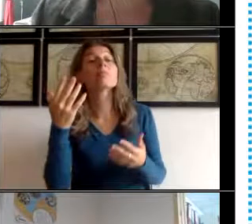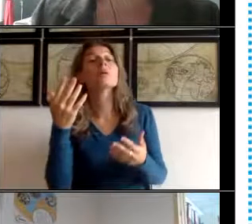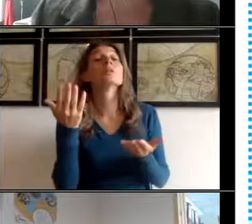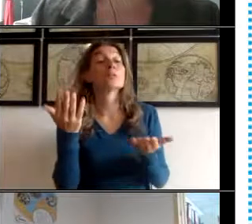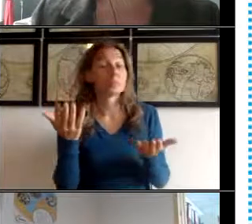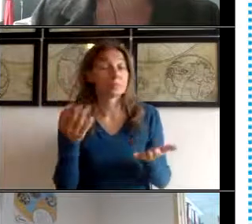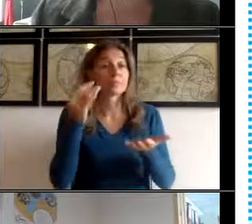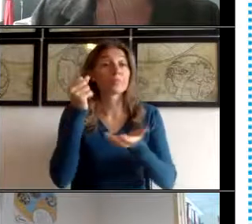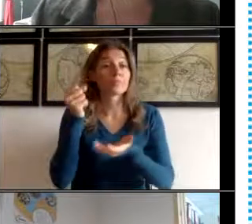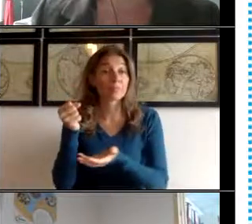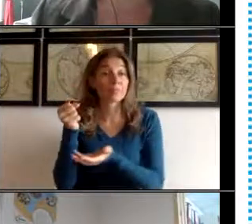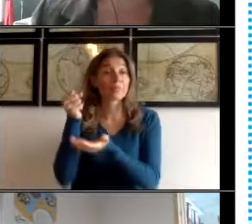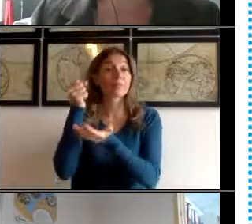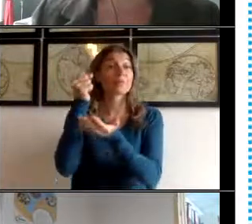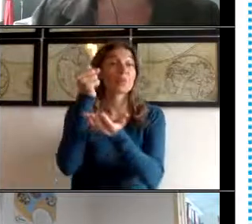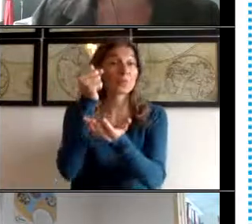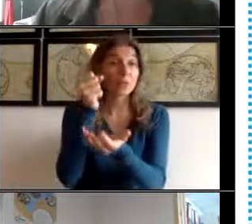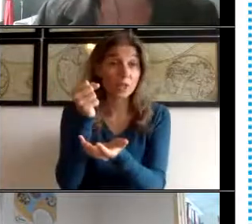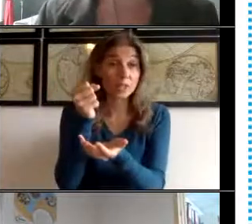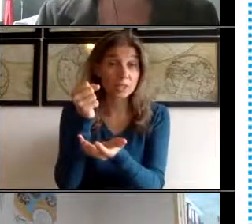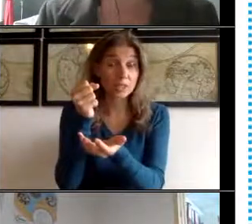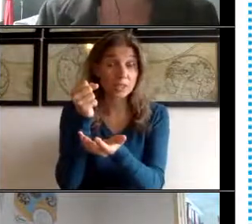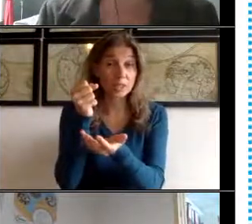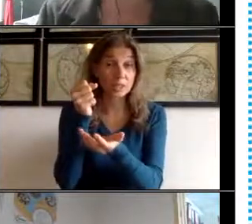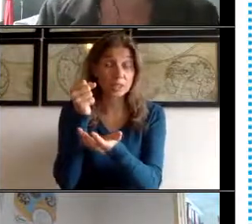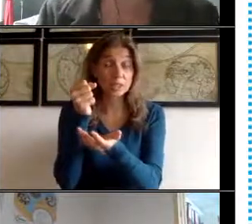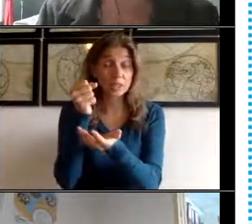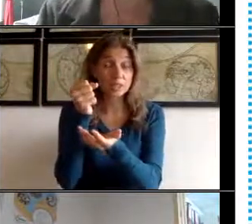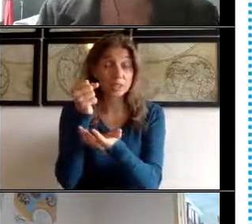as advertised within UNV the programme.